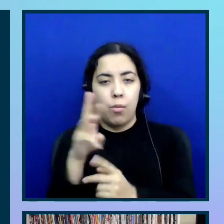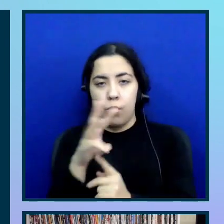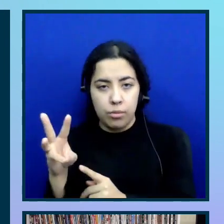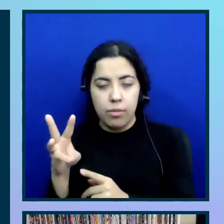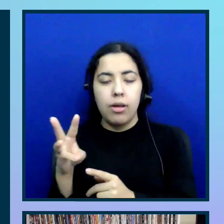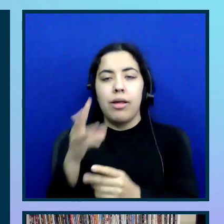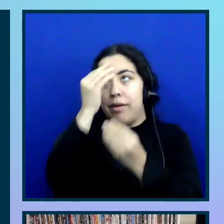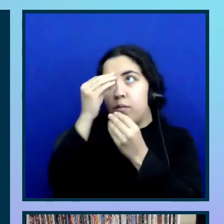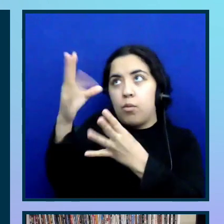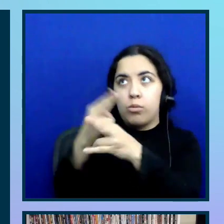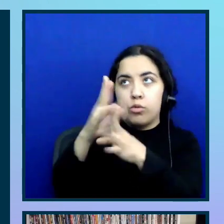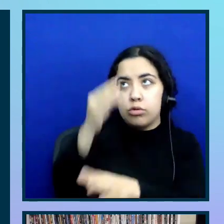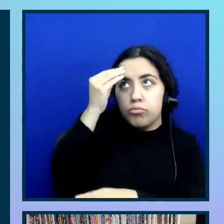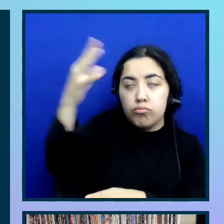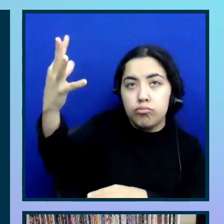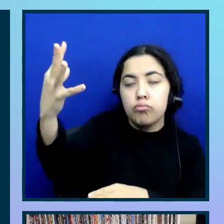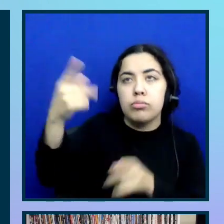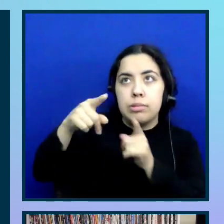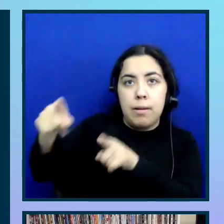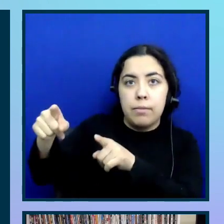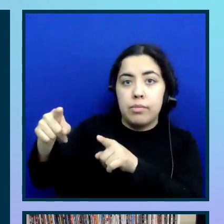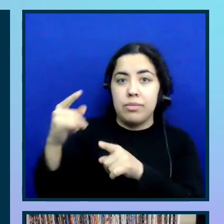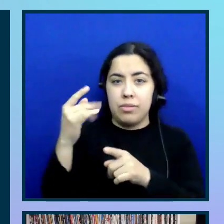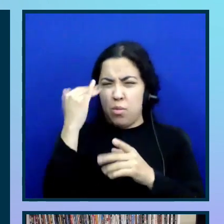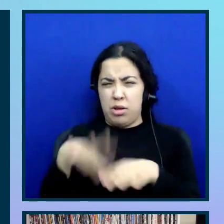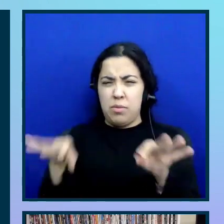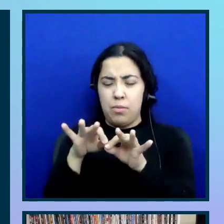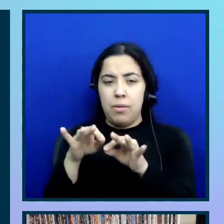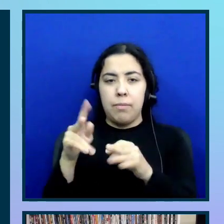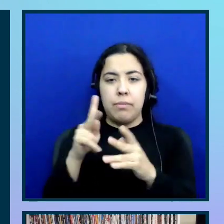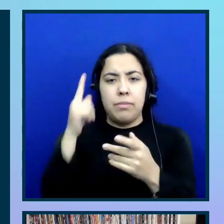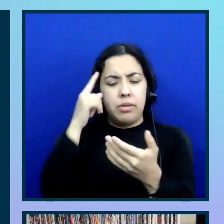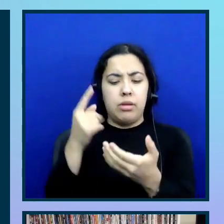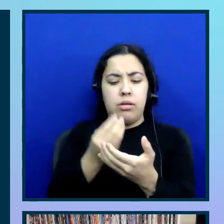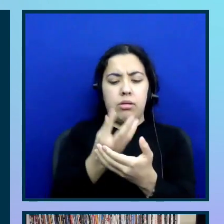So why is this important? Without this context, people might believe they're following an internal slight link,